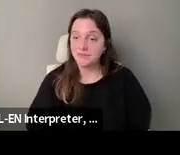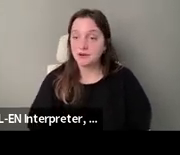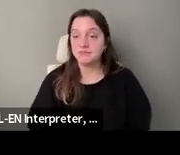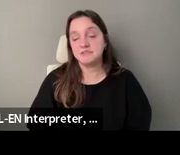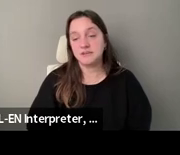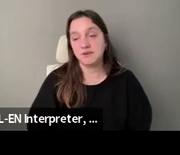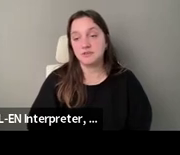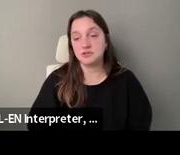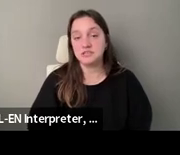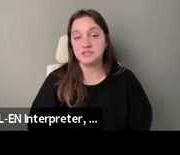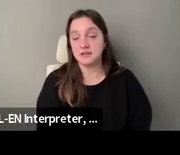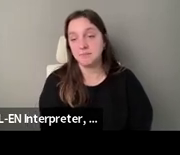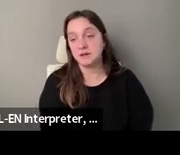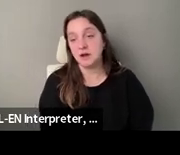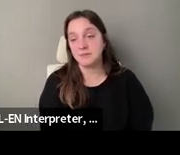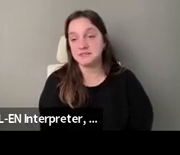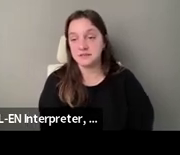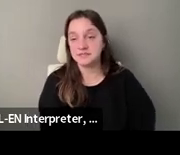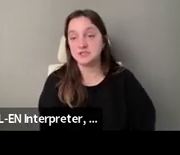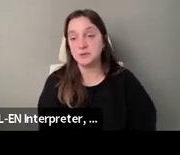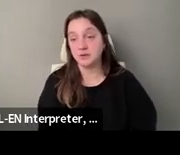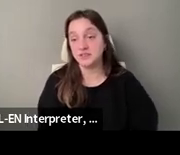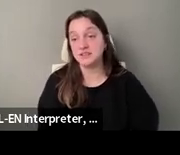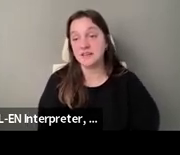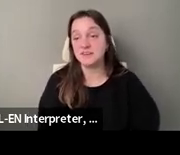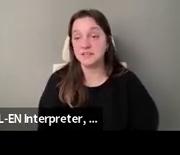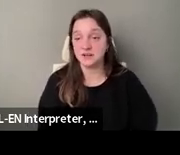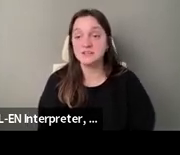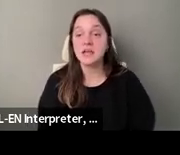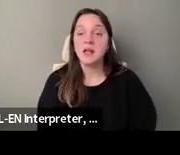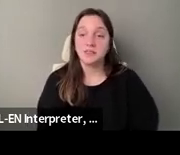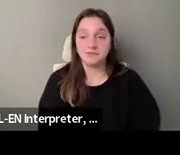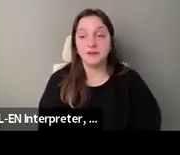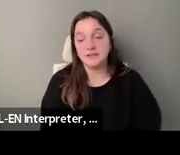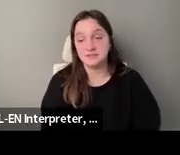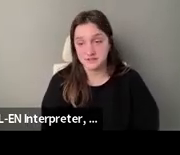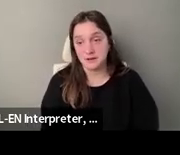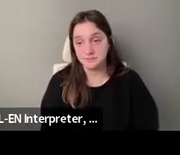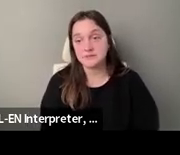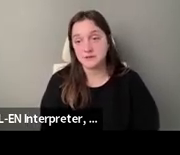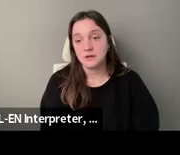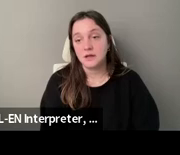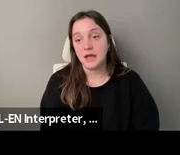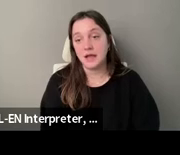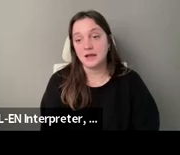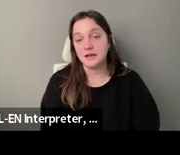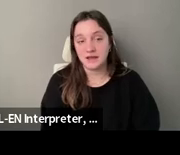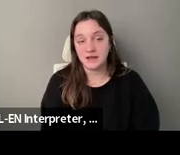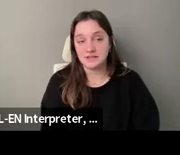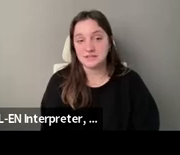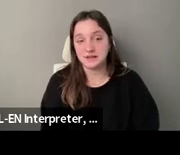citizenship within seven years, the funding stops. And that as serious impact on